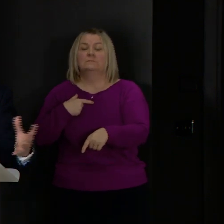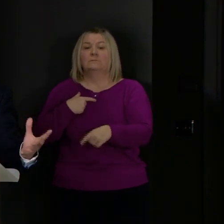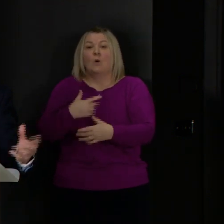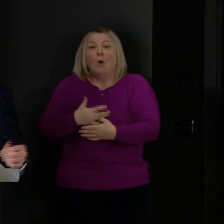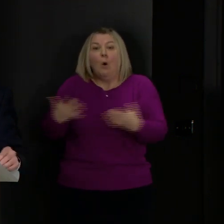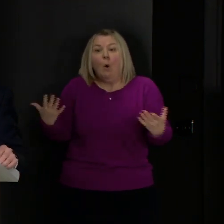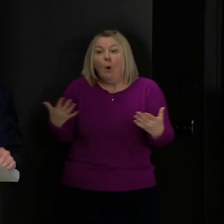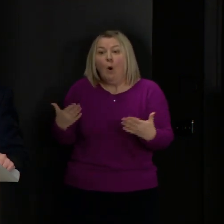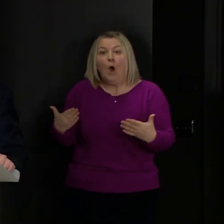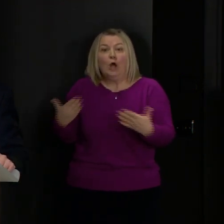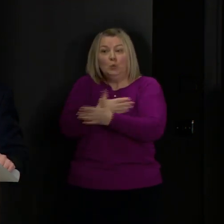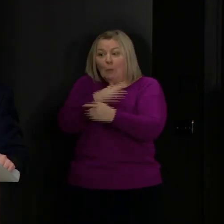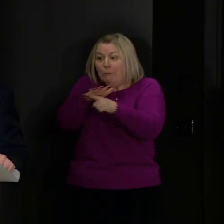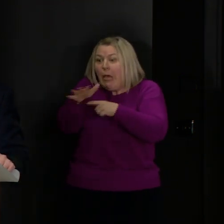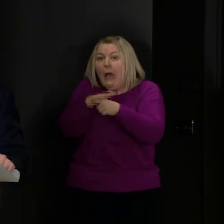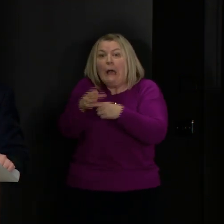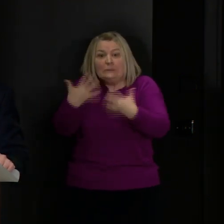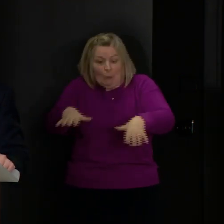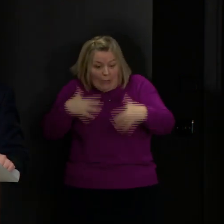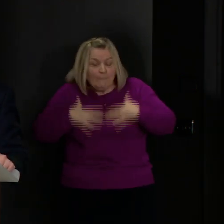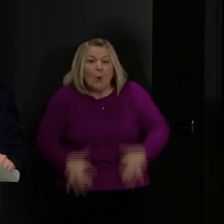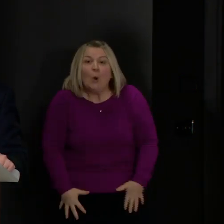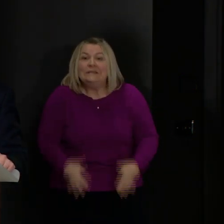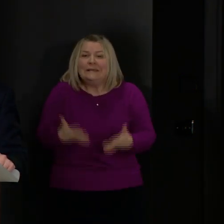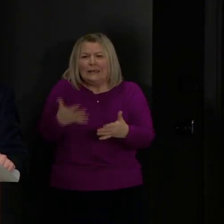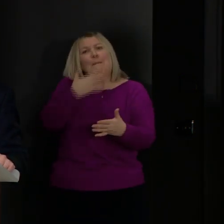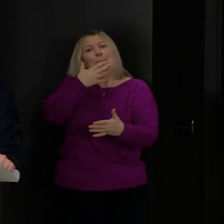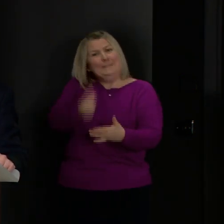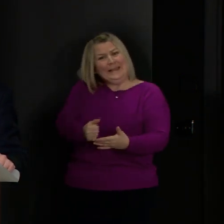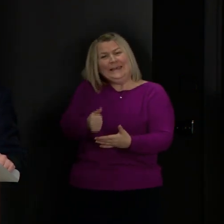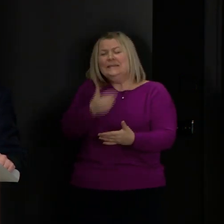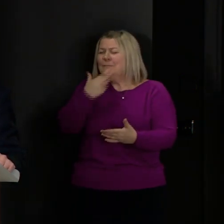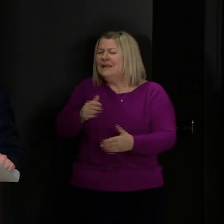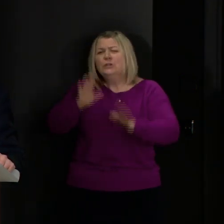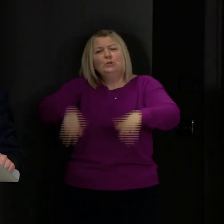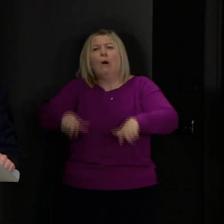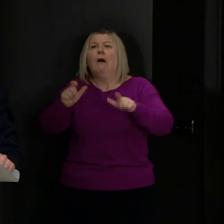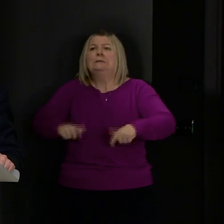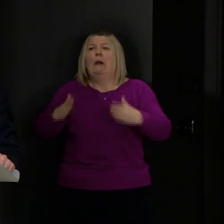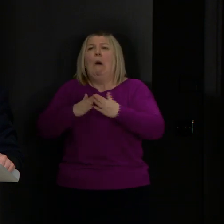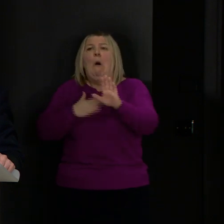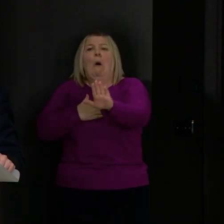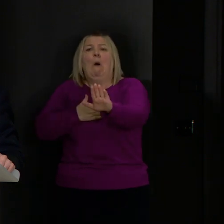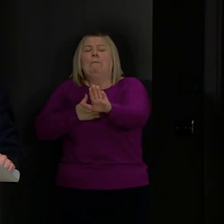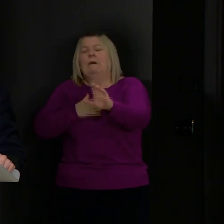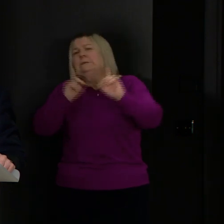type of bleeding, or lumps that you discover, please do not hesitate to contact your